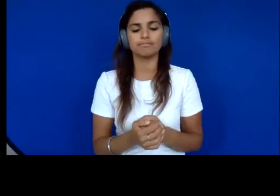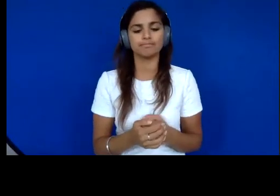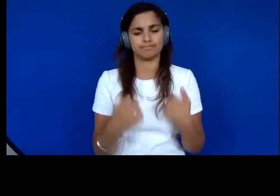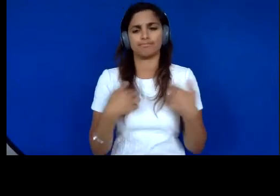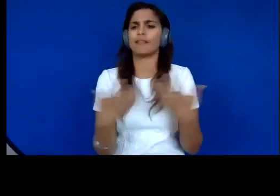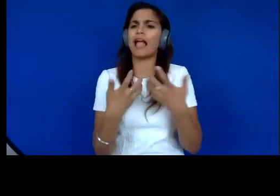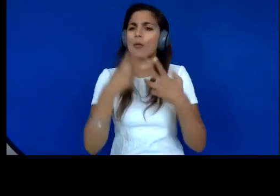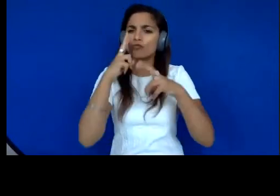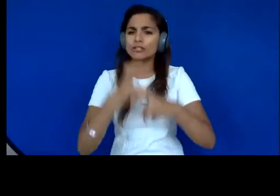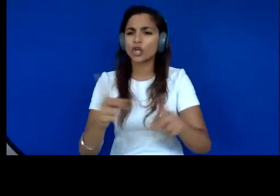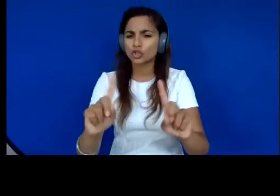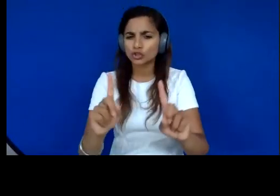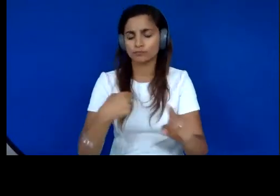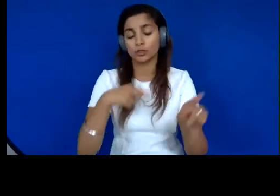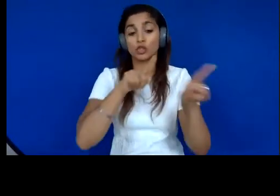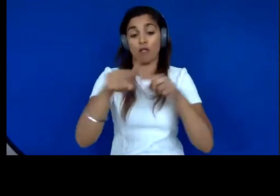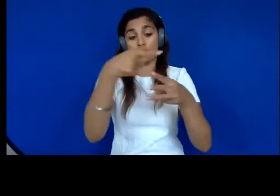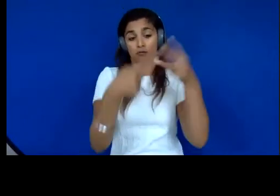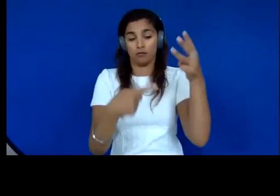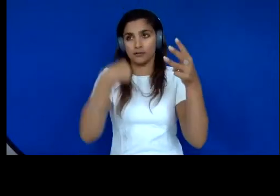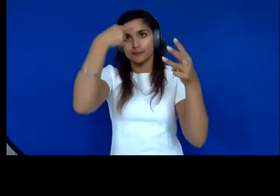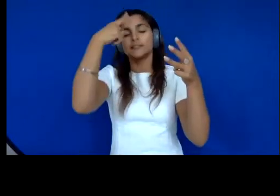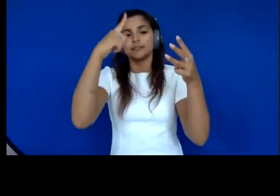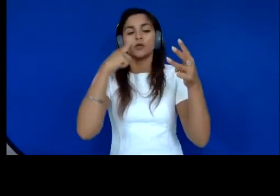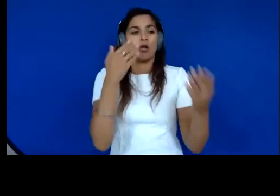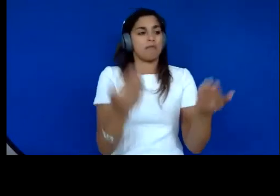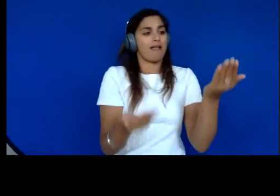questions and take a comparative a quantitative content analysis of the